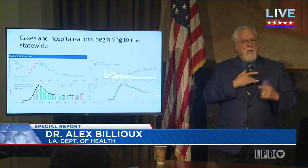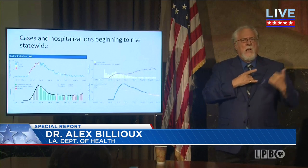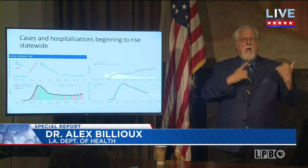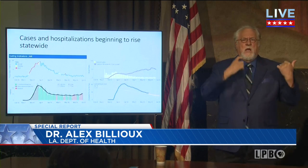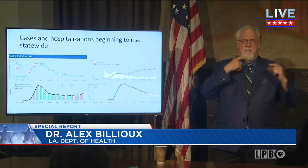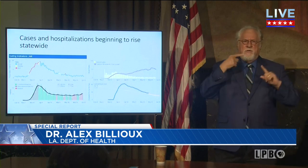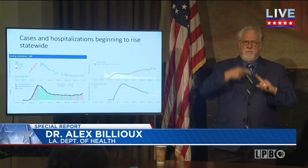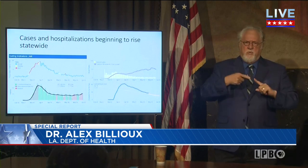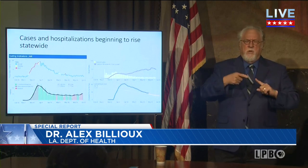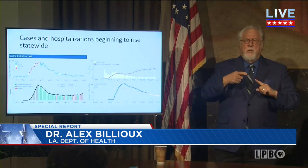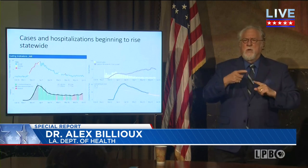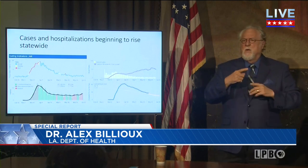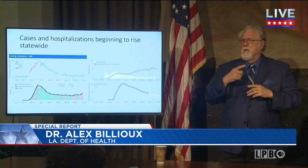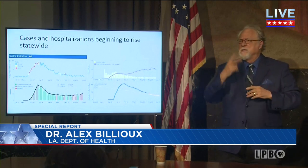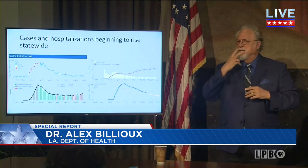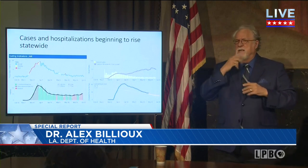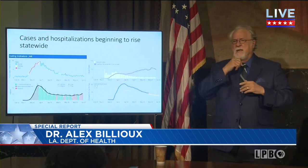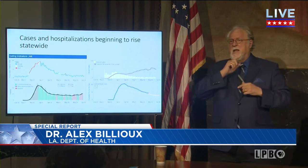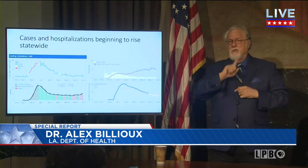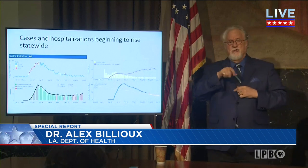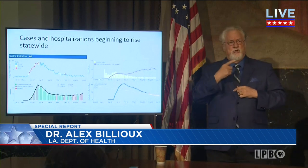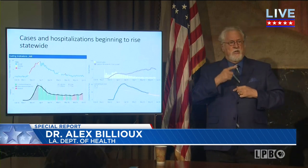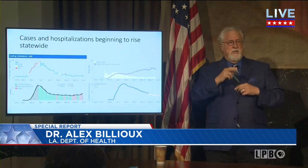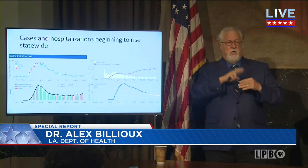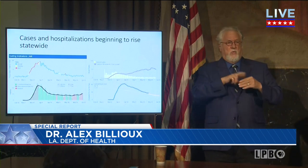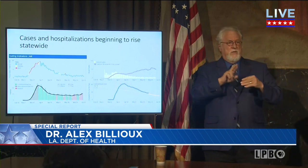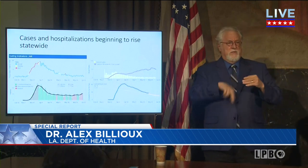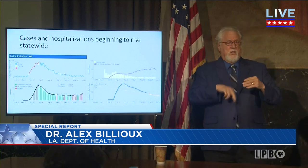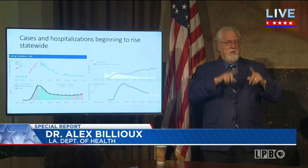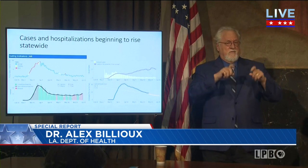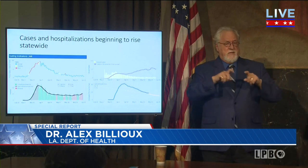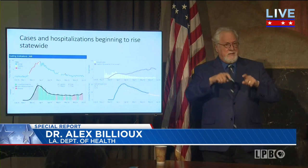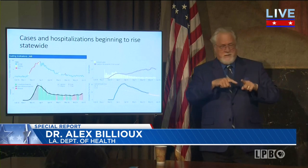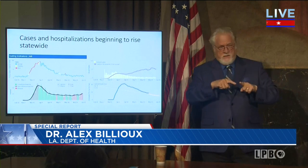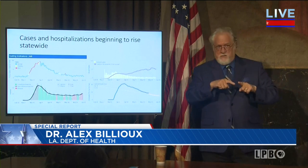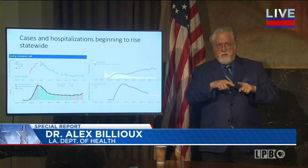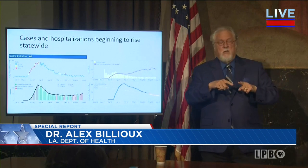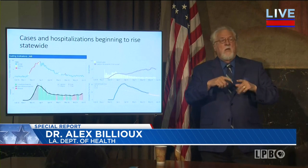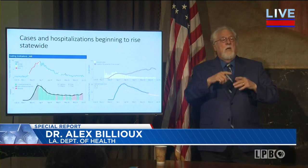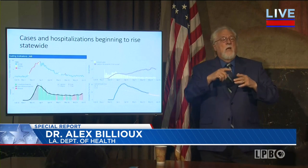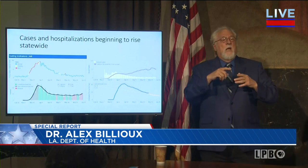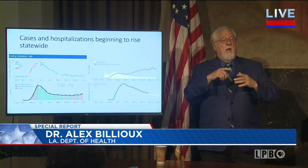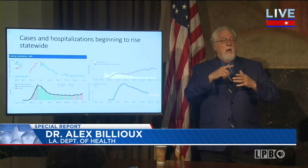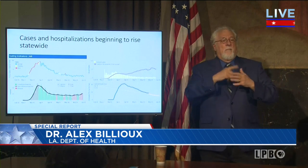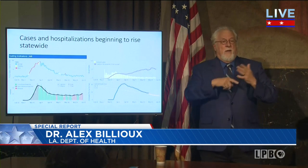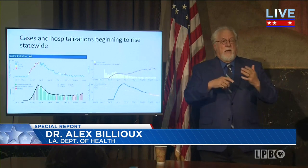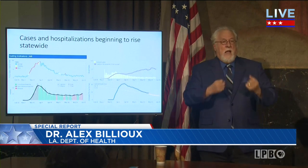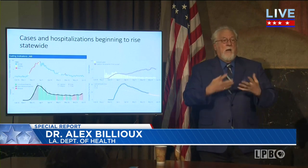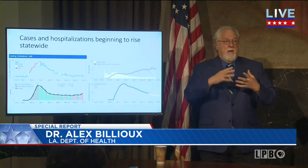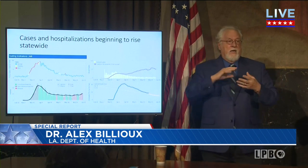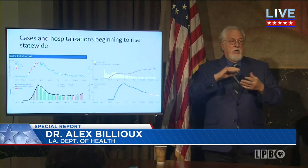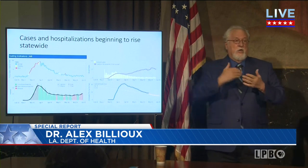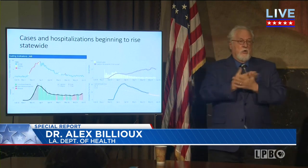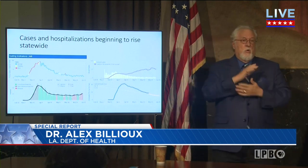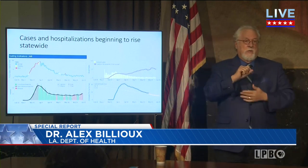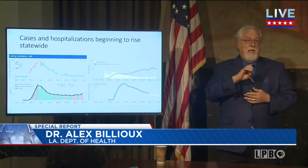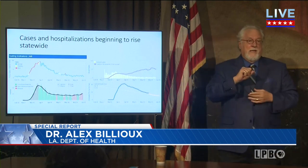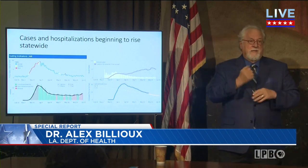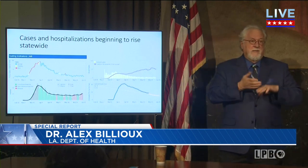HAPPENING AT THE SAME TIME WE'RE ARE SEEING AN INCREASE IN CASES. THAT'S CONCERNING. WHAT WE'RE SEEING IS NOT JUST